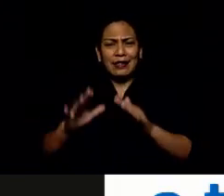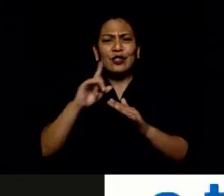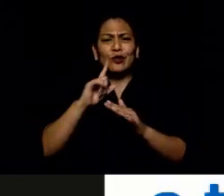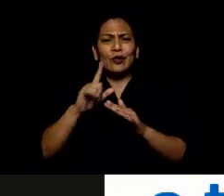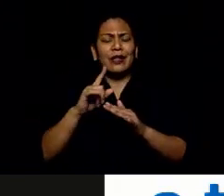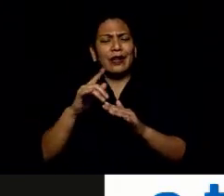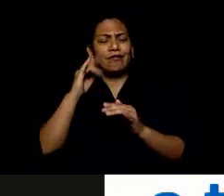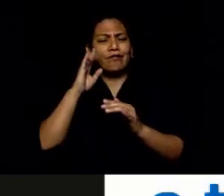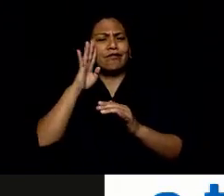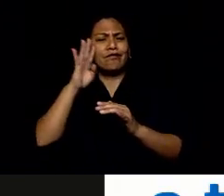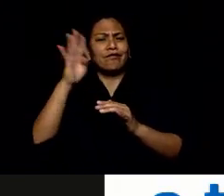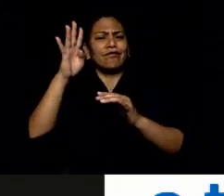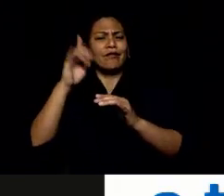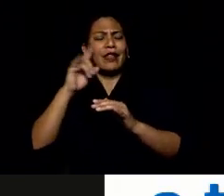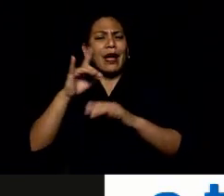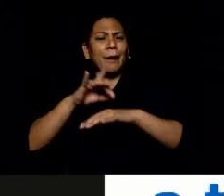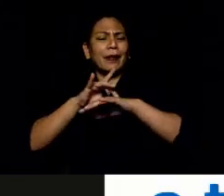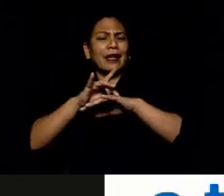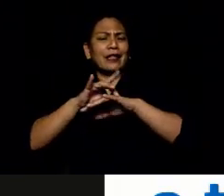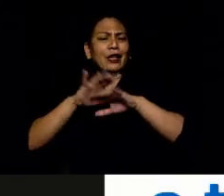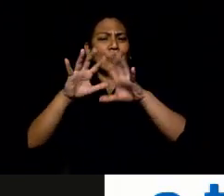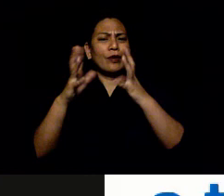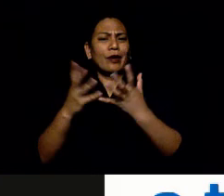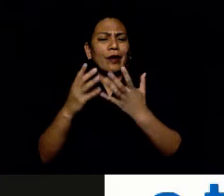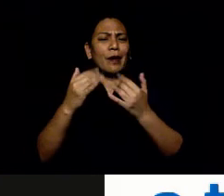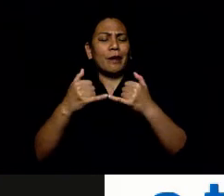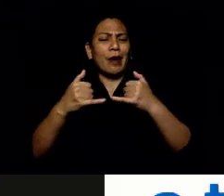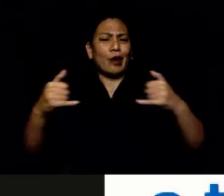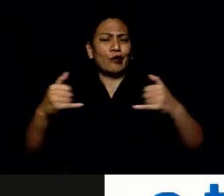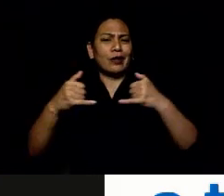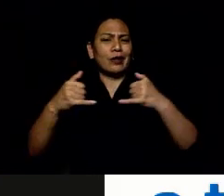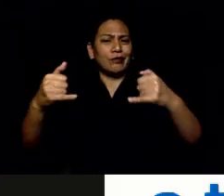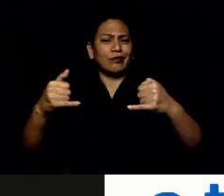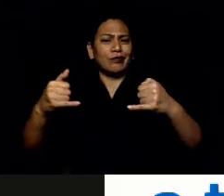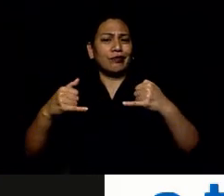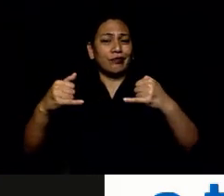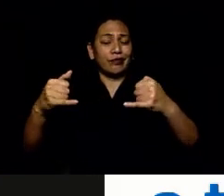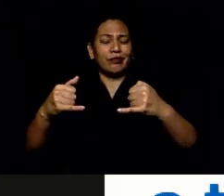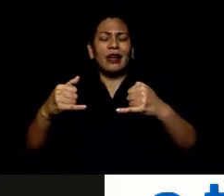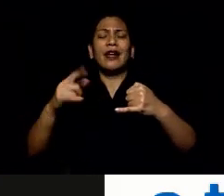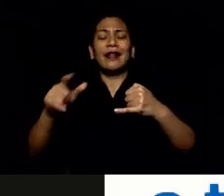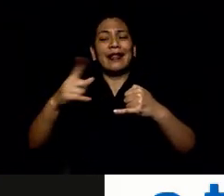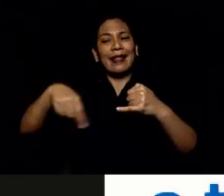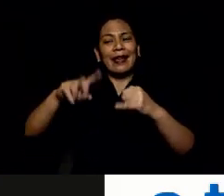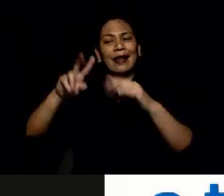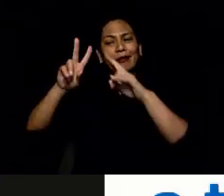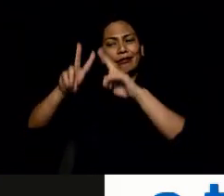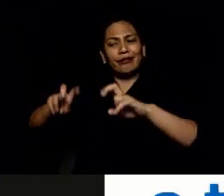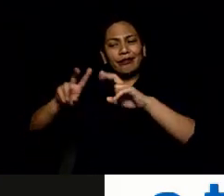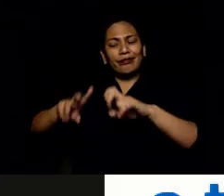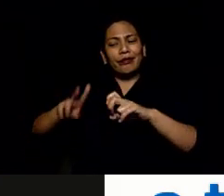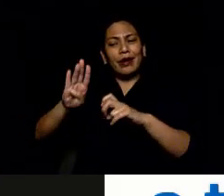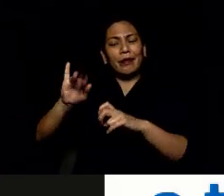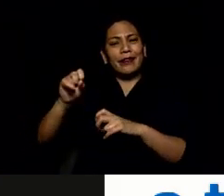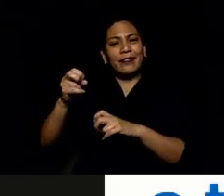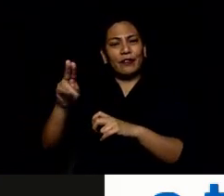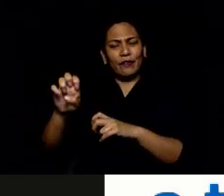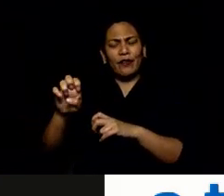And they looked at all of the different things about the biosphere that we should really do our best not to disturb beyond a certain